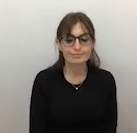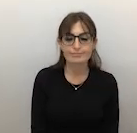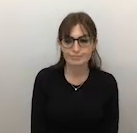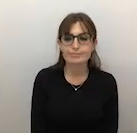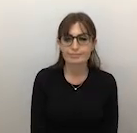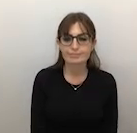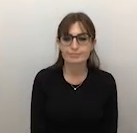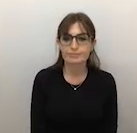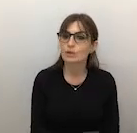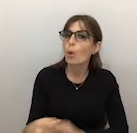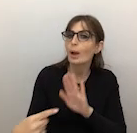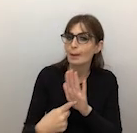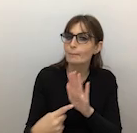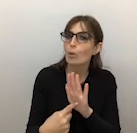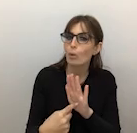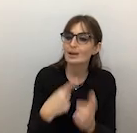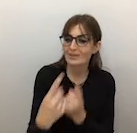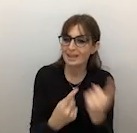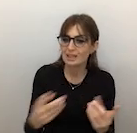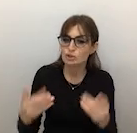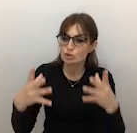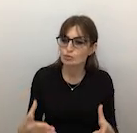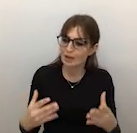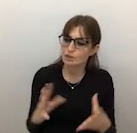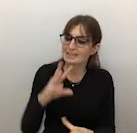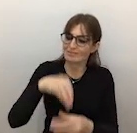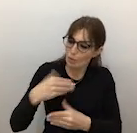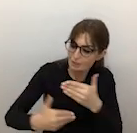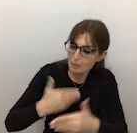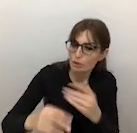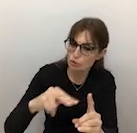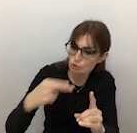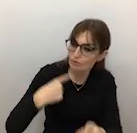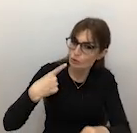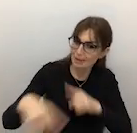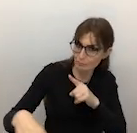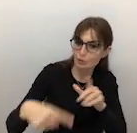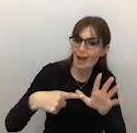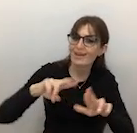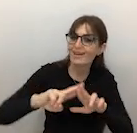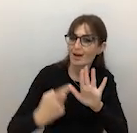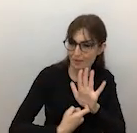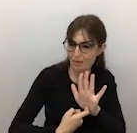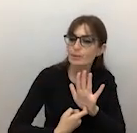Therefore, it's critical that every director engages in the process to review and approve the AFR.